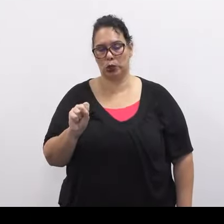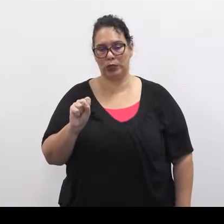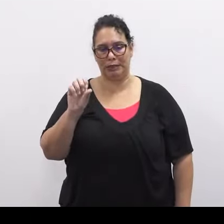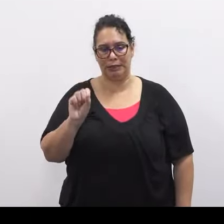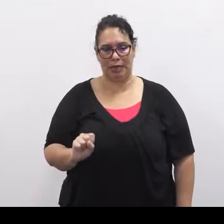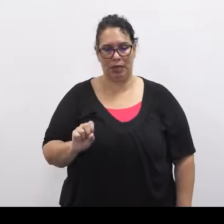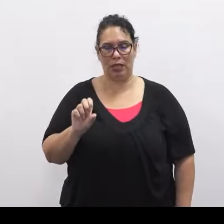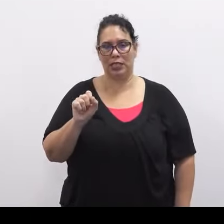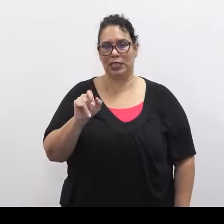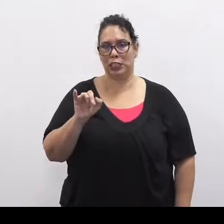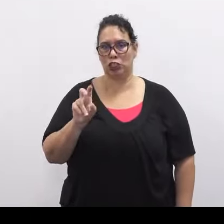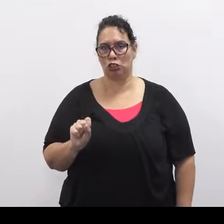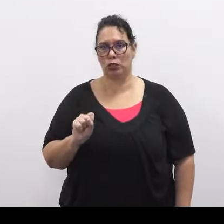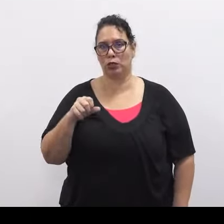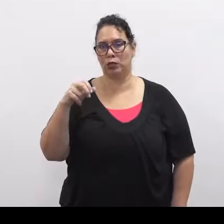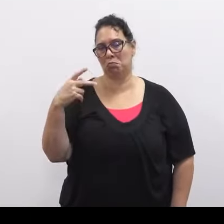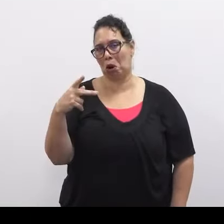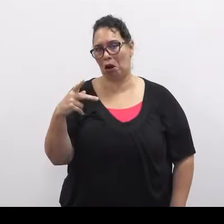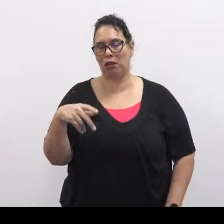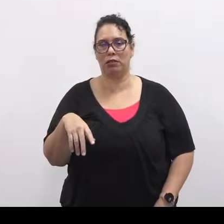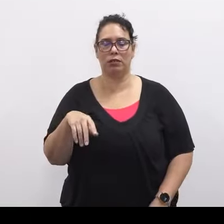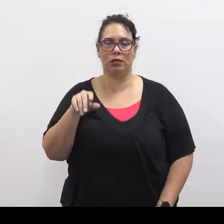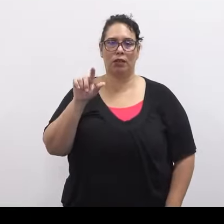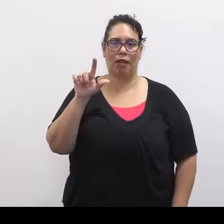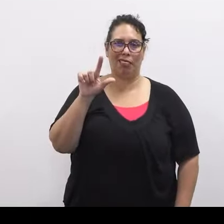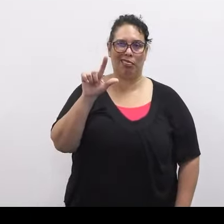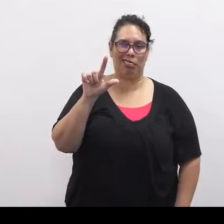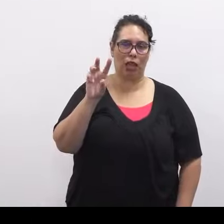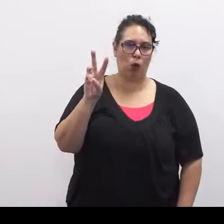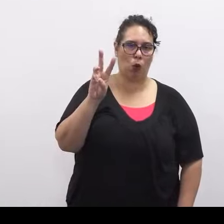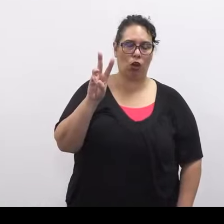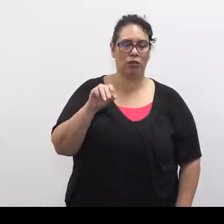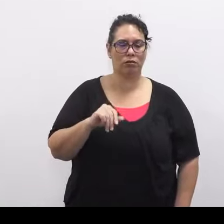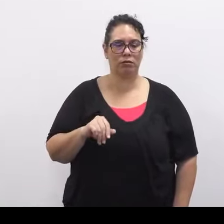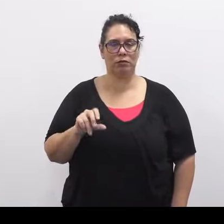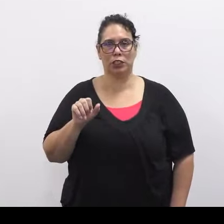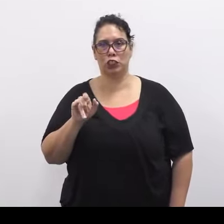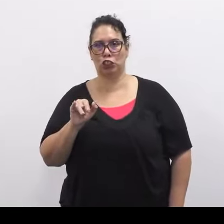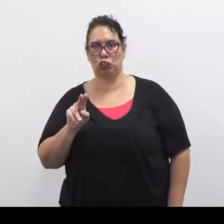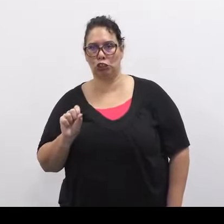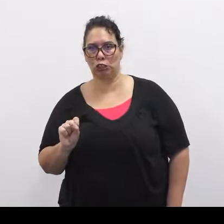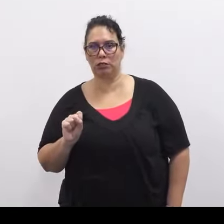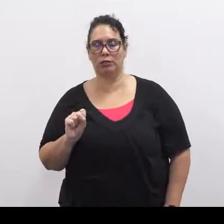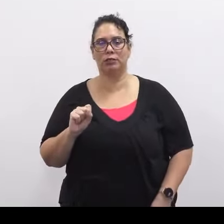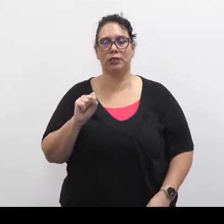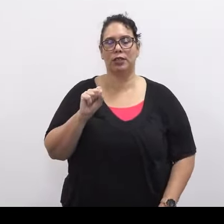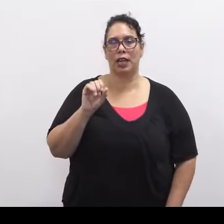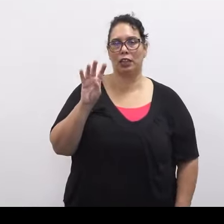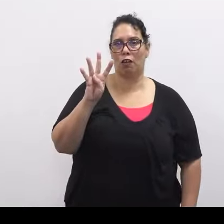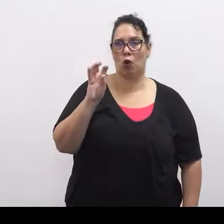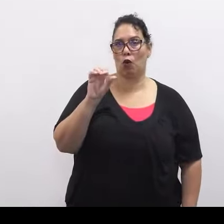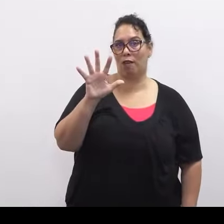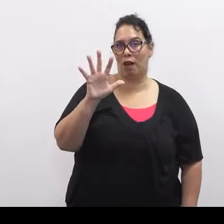So we have Lakewood to the west, Stearns and Atherton to the south and the 405 to the north.